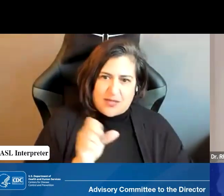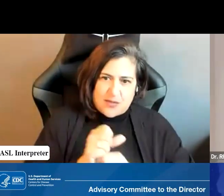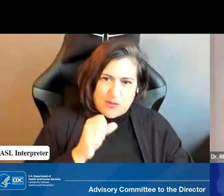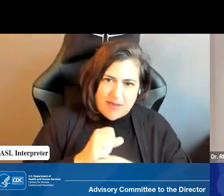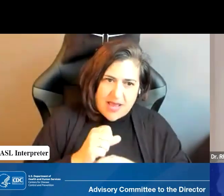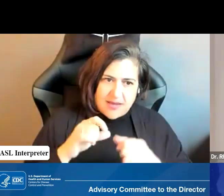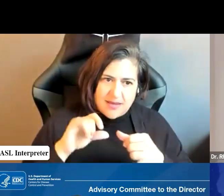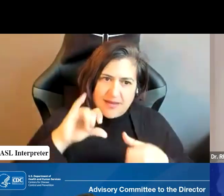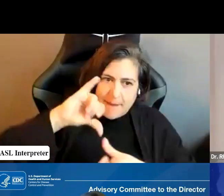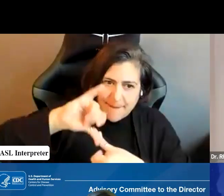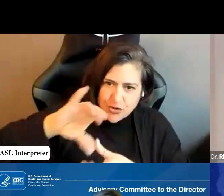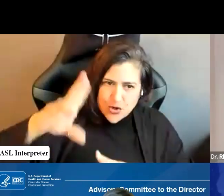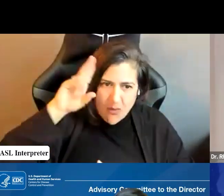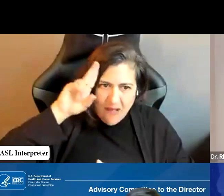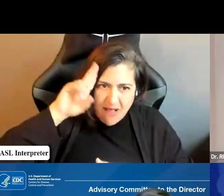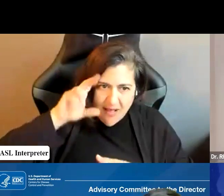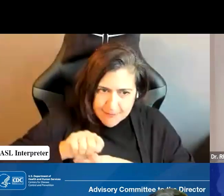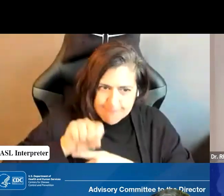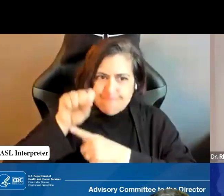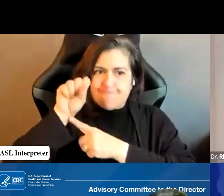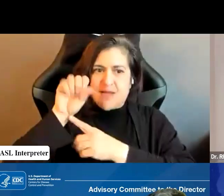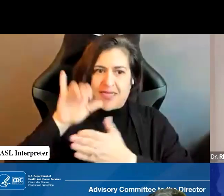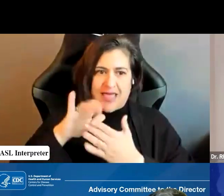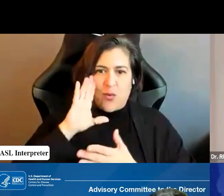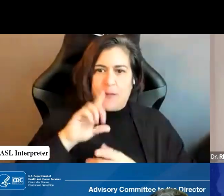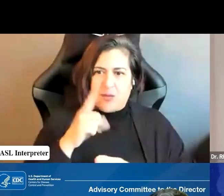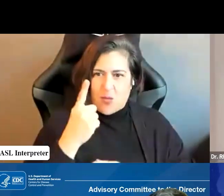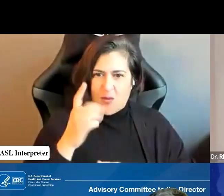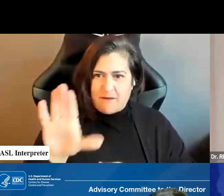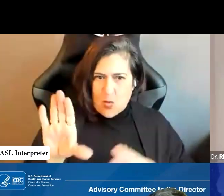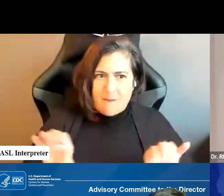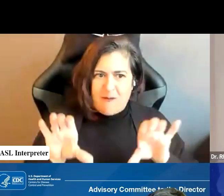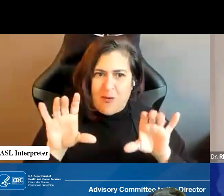and that'd be one of our performance measures. Last comment, Julie.